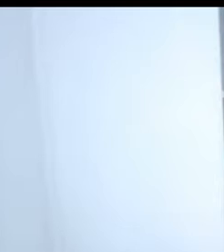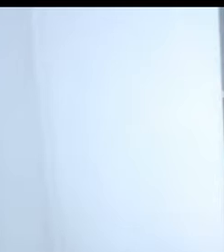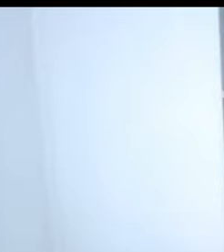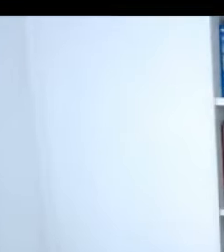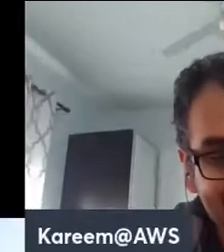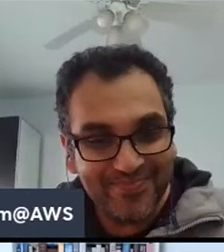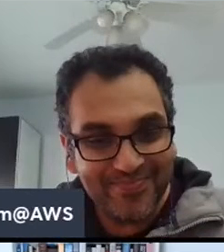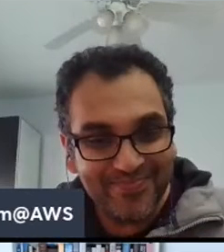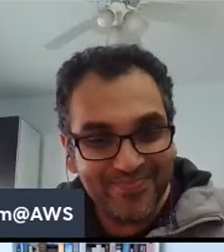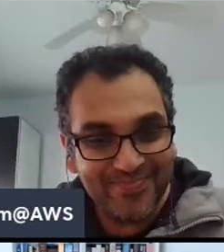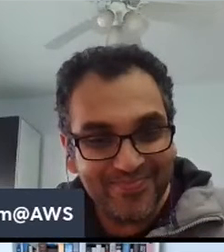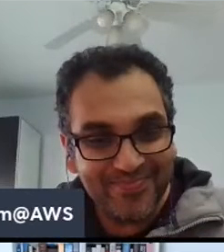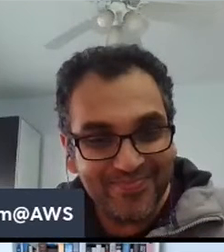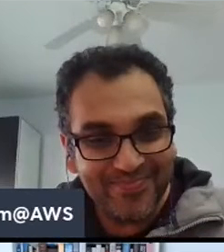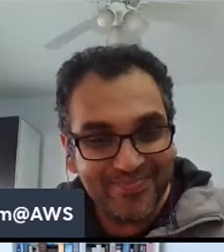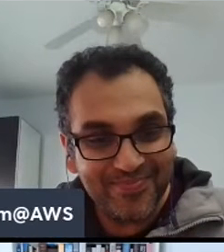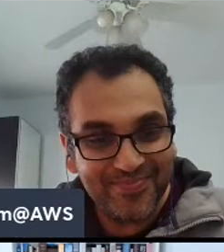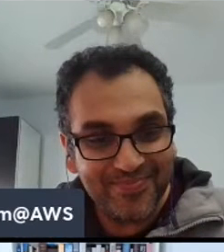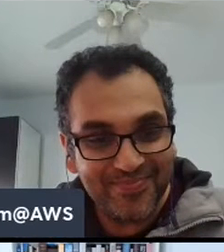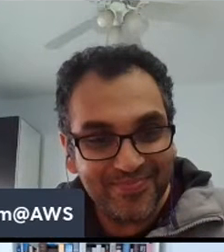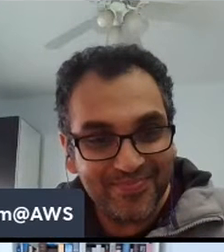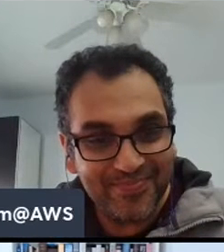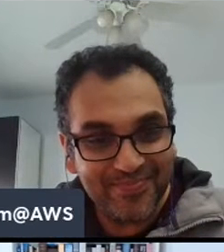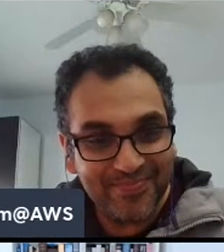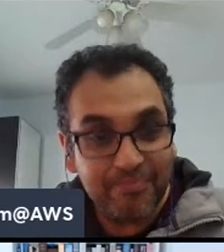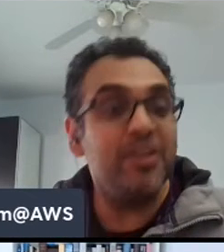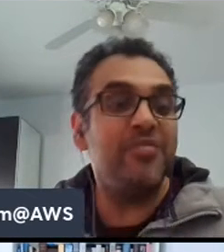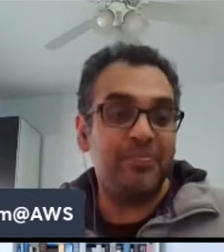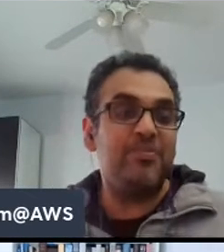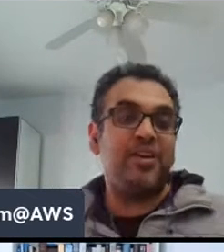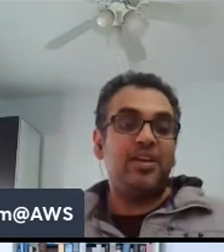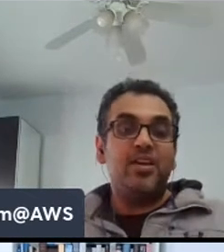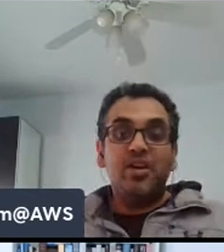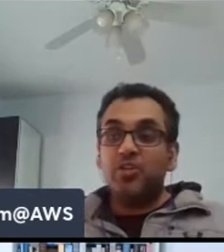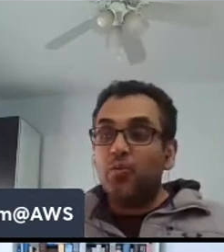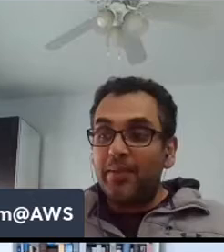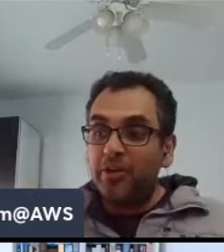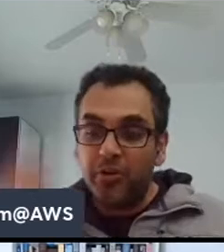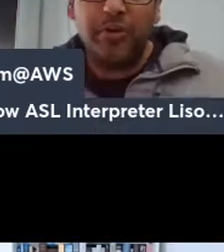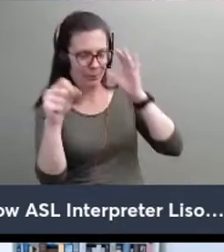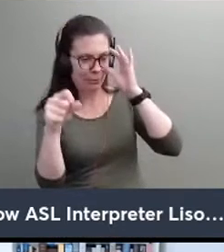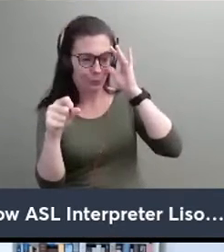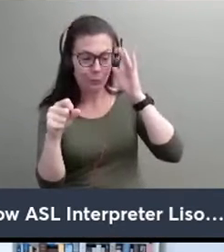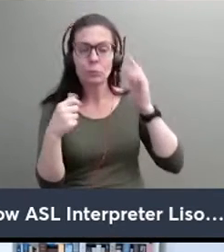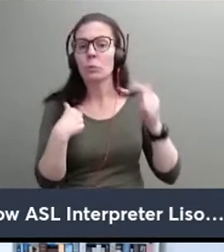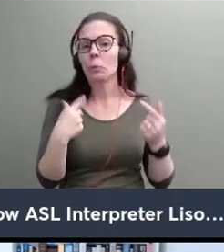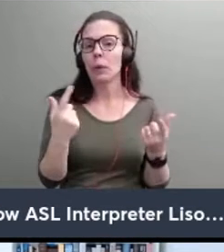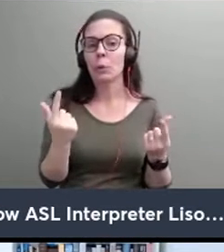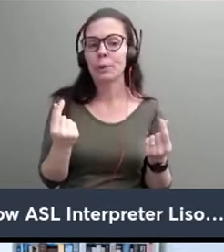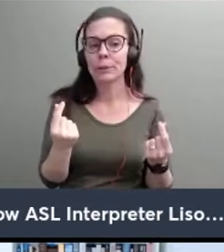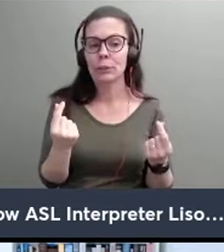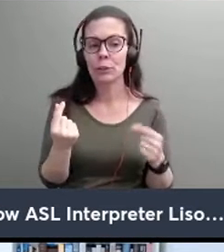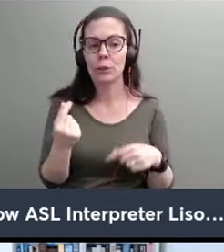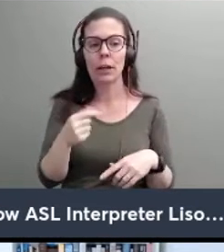as we see this in action. Perfect, perfect. So what I'm gonna do is I'm going to talk to you about